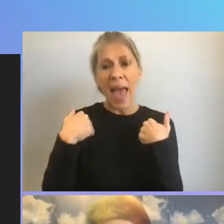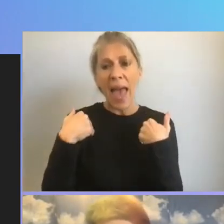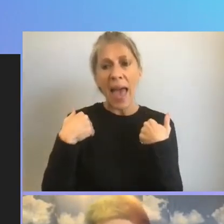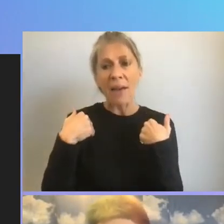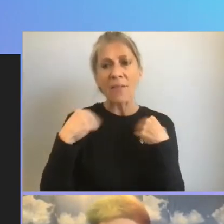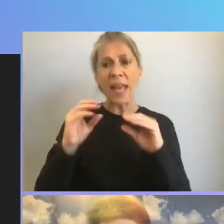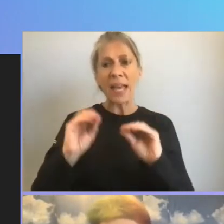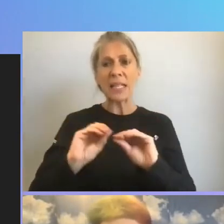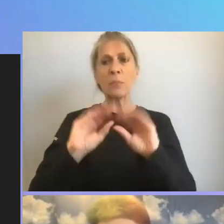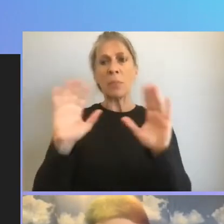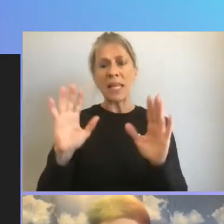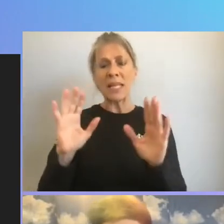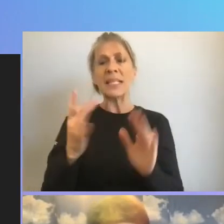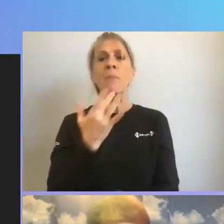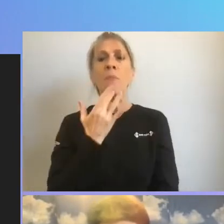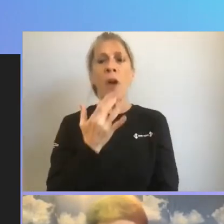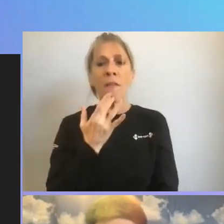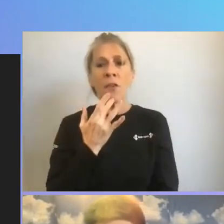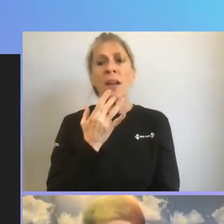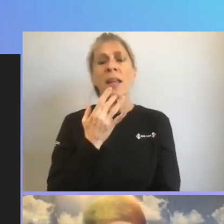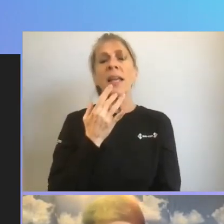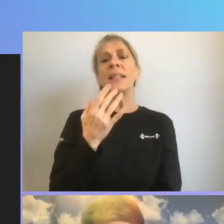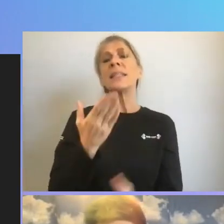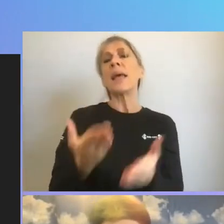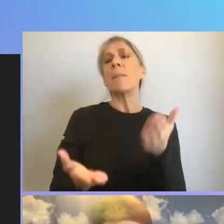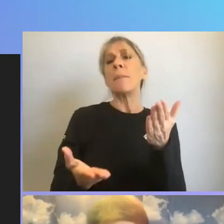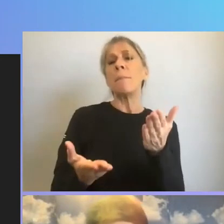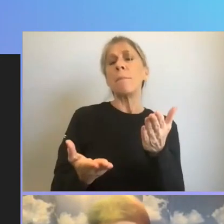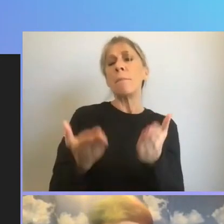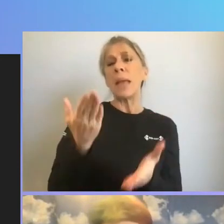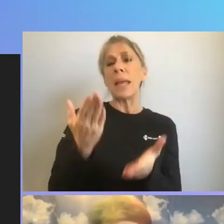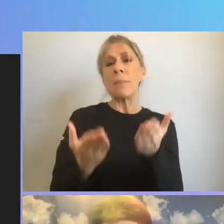preferences that it may or may